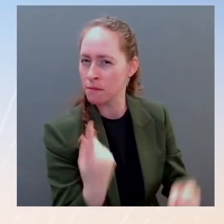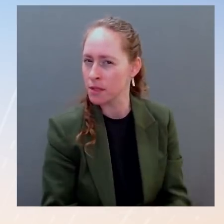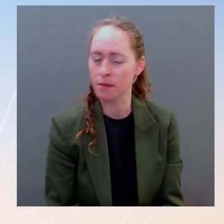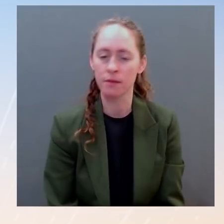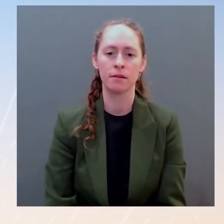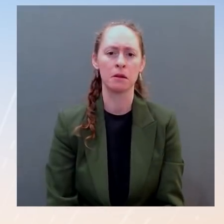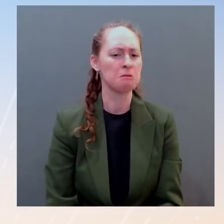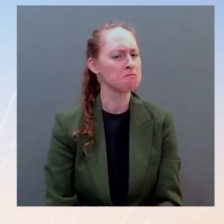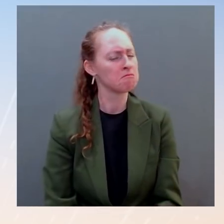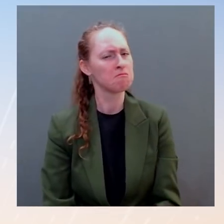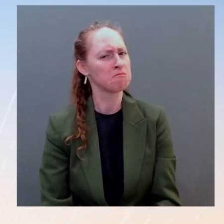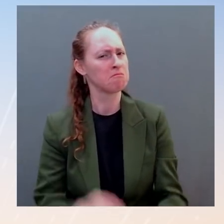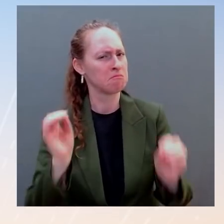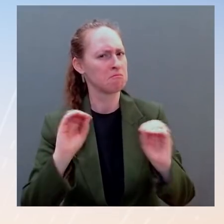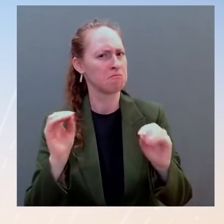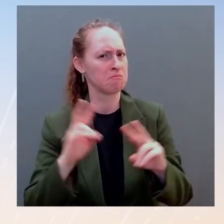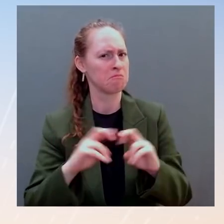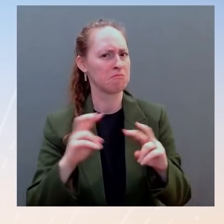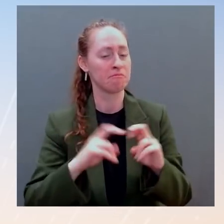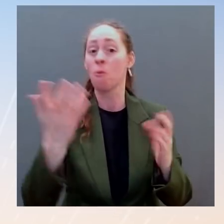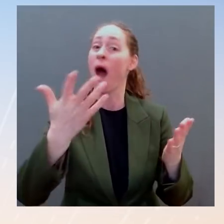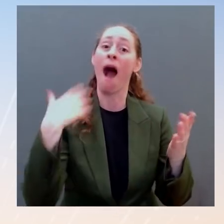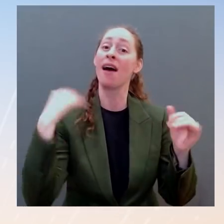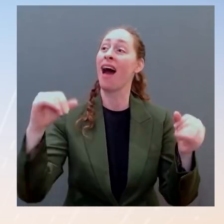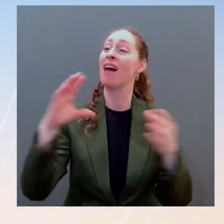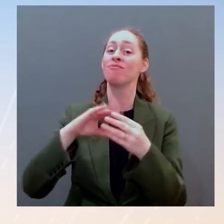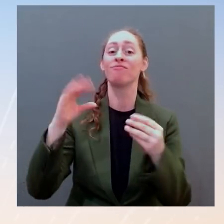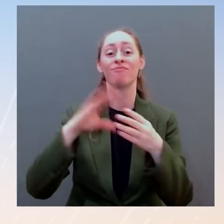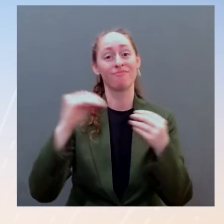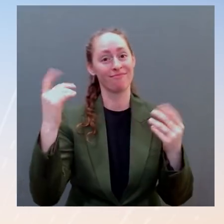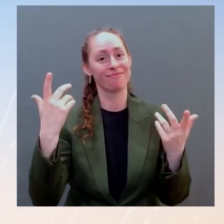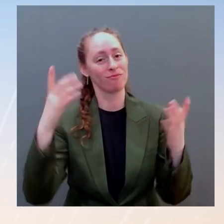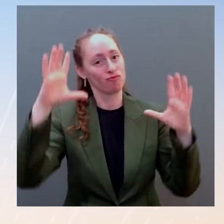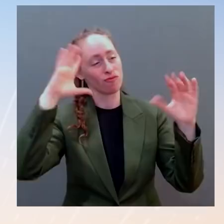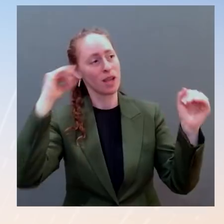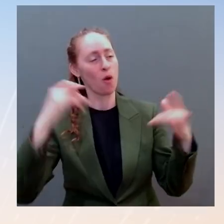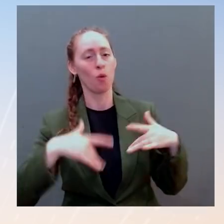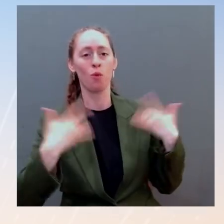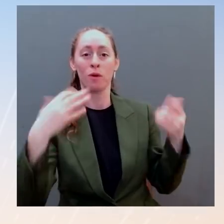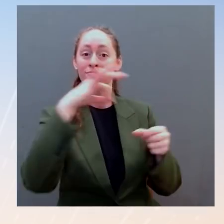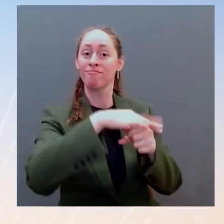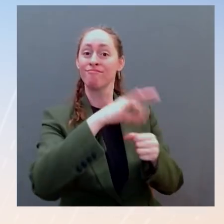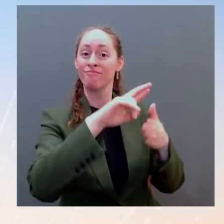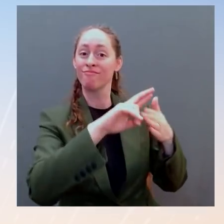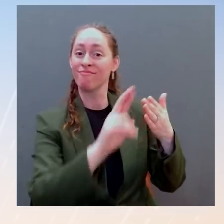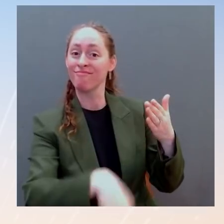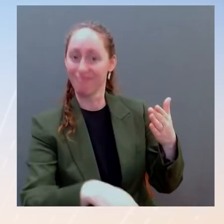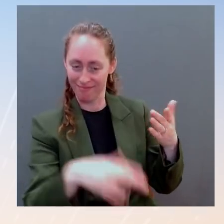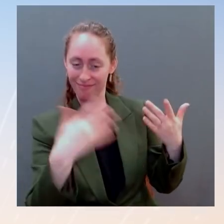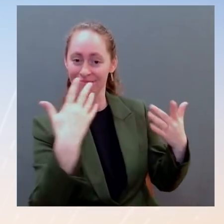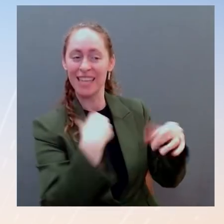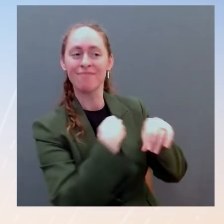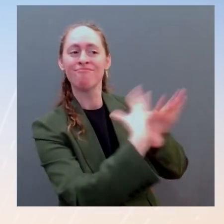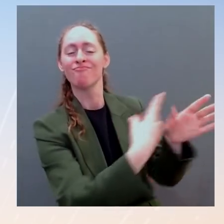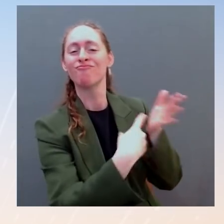As you know, he spoke with President Macron this morning, and he's looking forward to continuing to work with him in standing up against Russian aggression